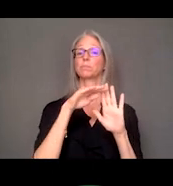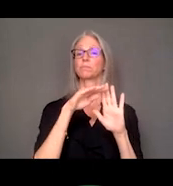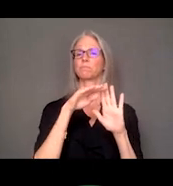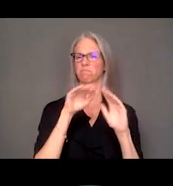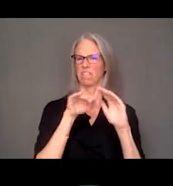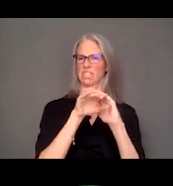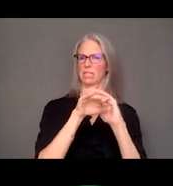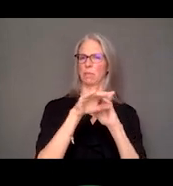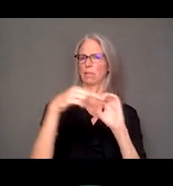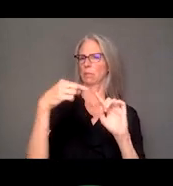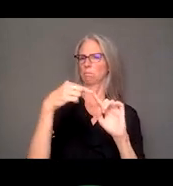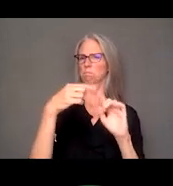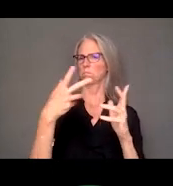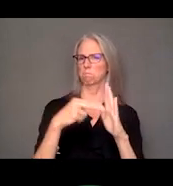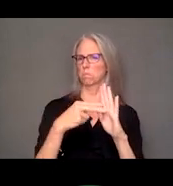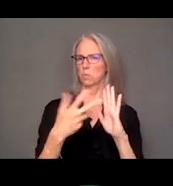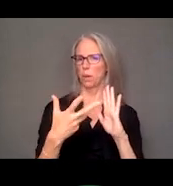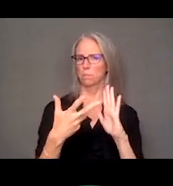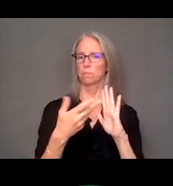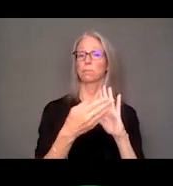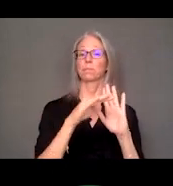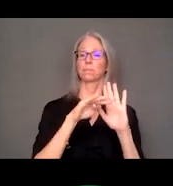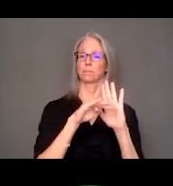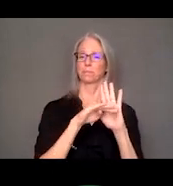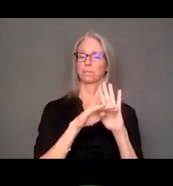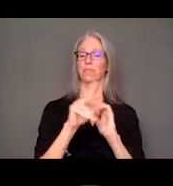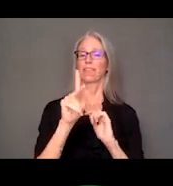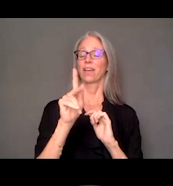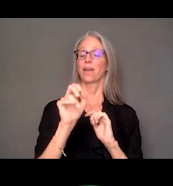A brief introduction to Kartus, how it works.